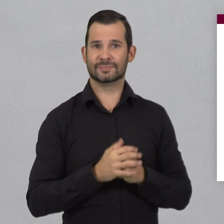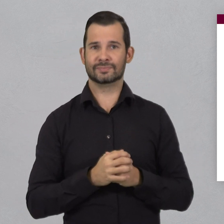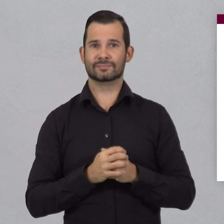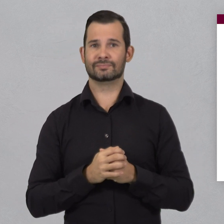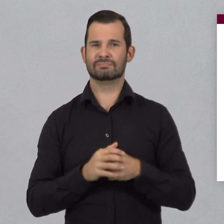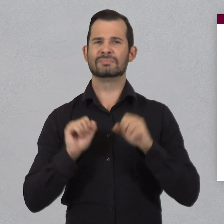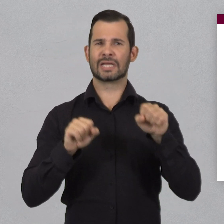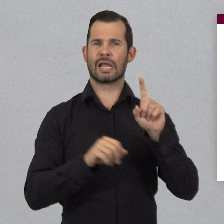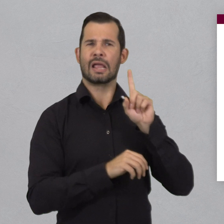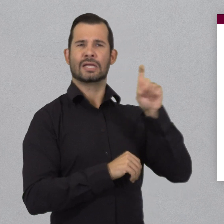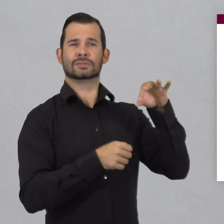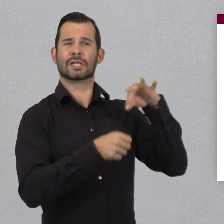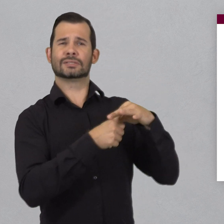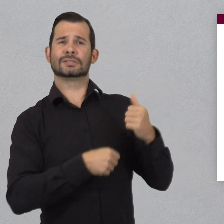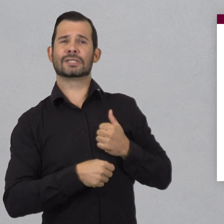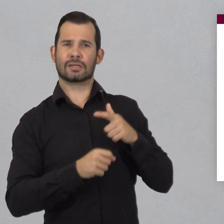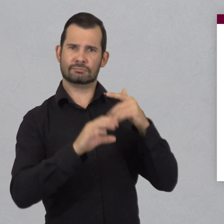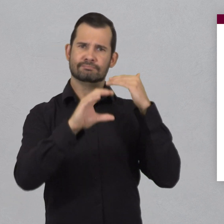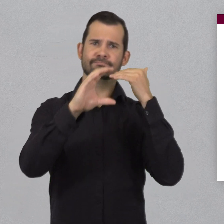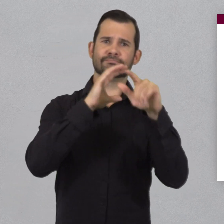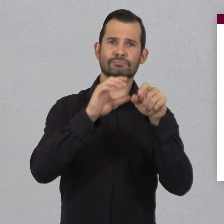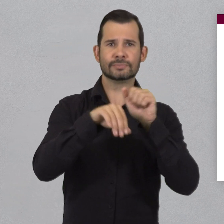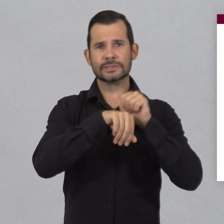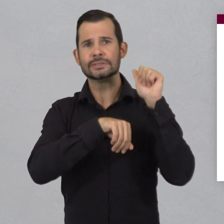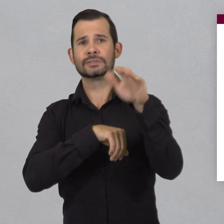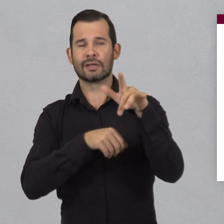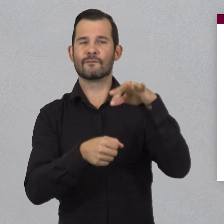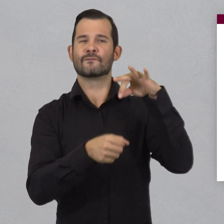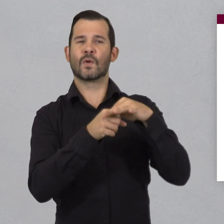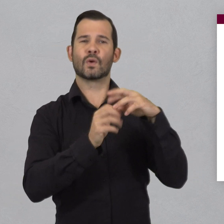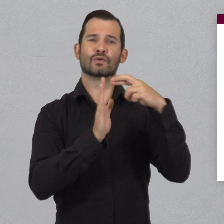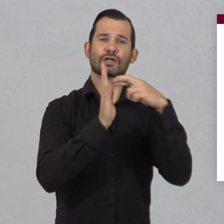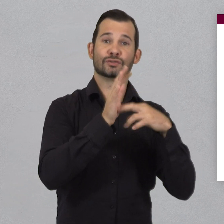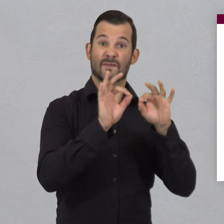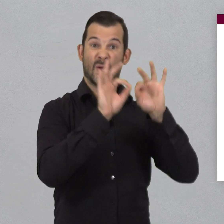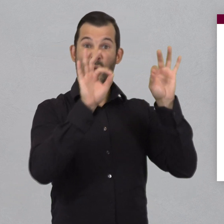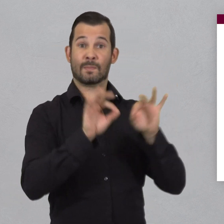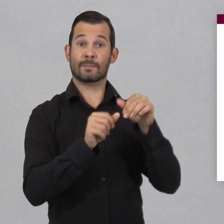You can ask Elections Canada to send you a voter registration form by mail,